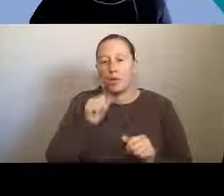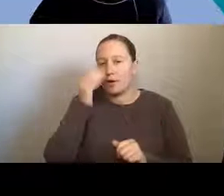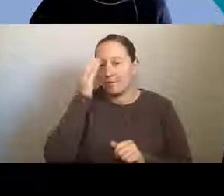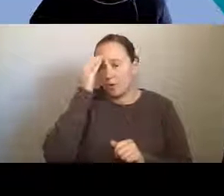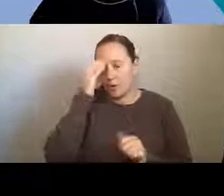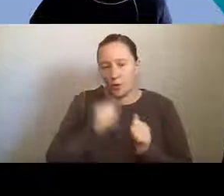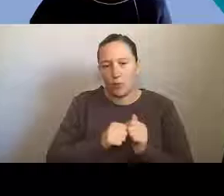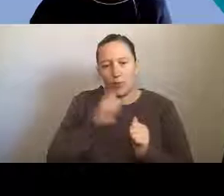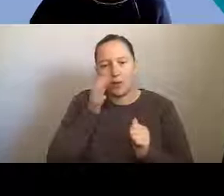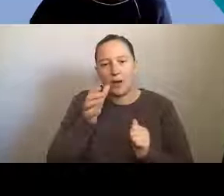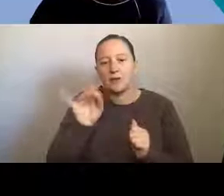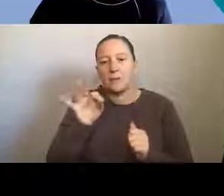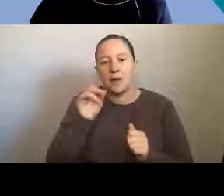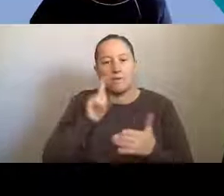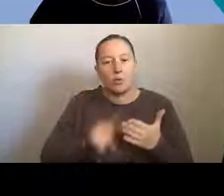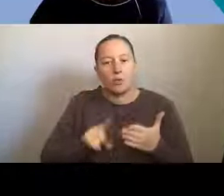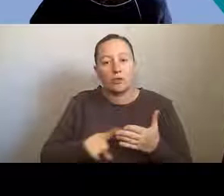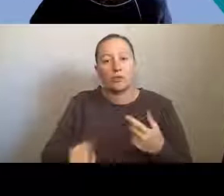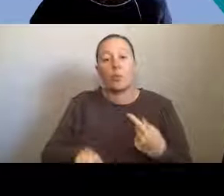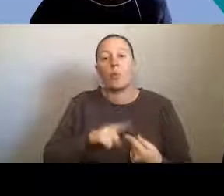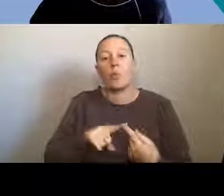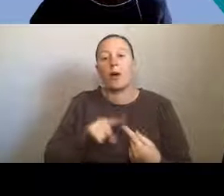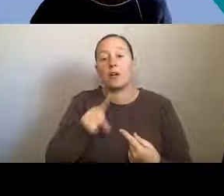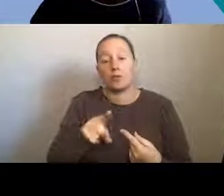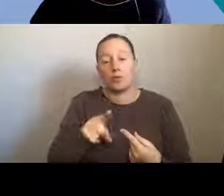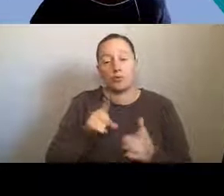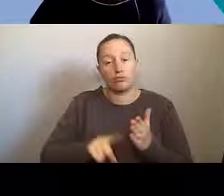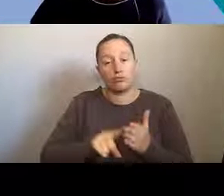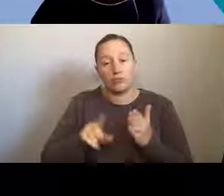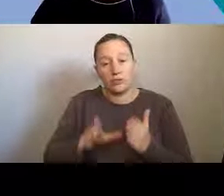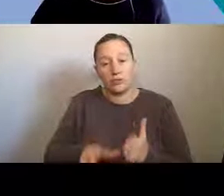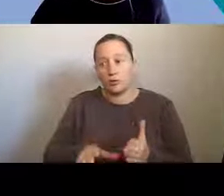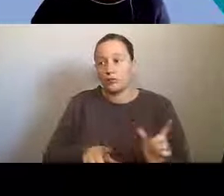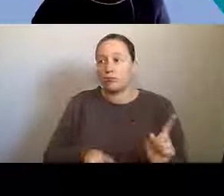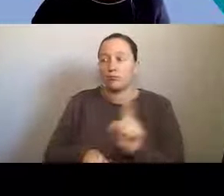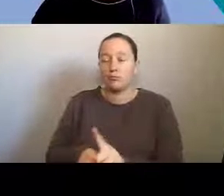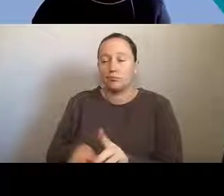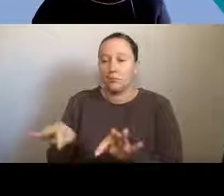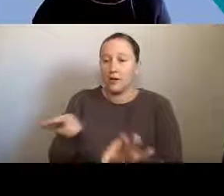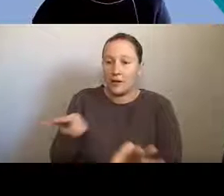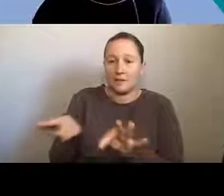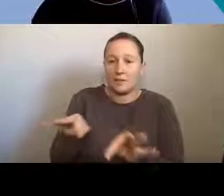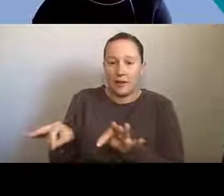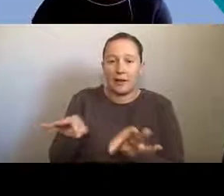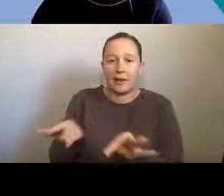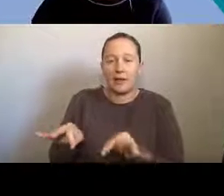So when you, as the researcher, describe your study to a prospective participant,